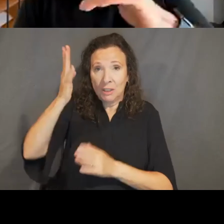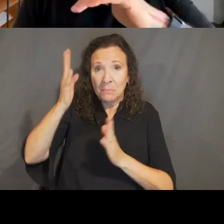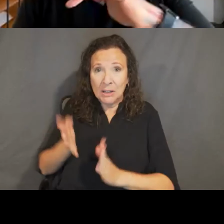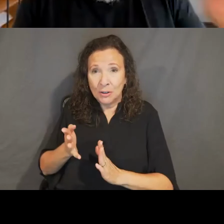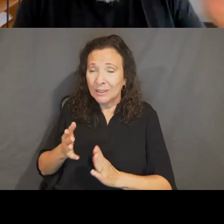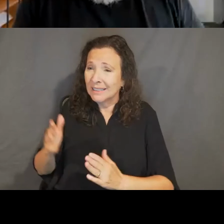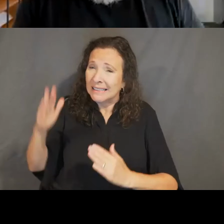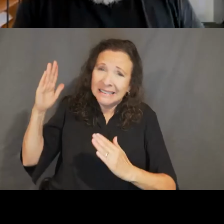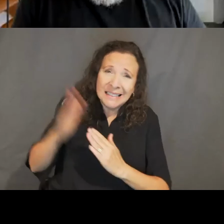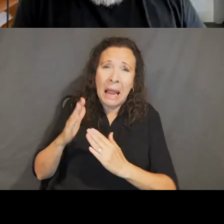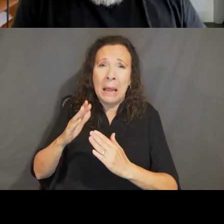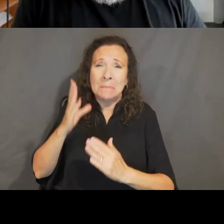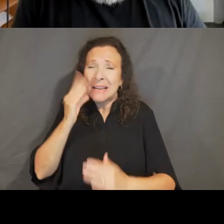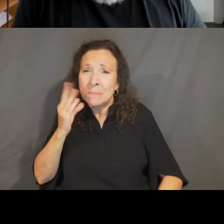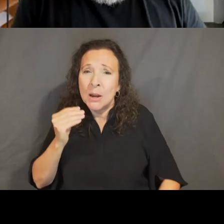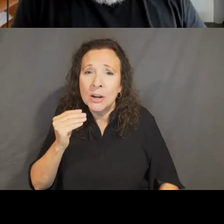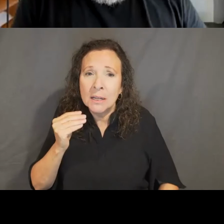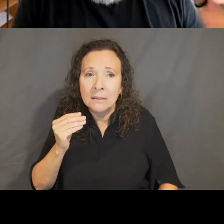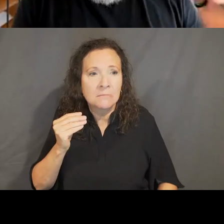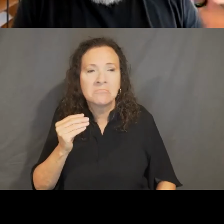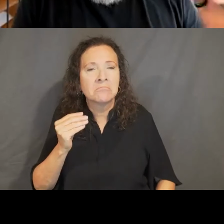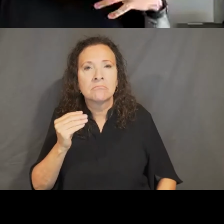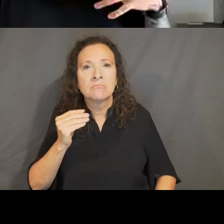They don't go further than that.